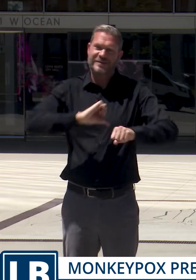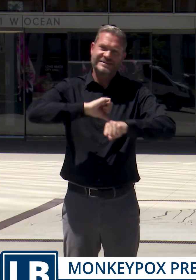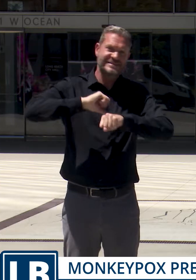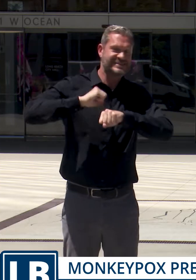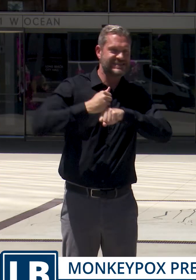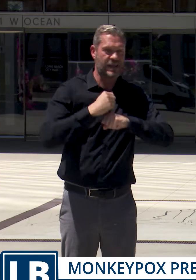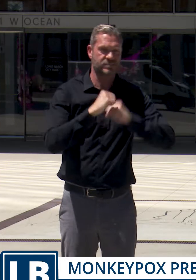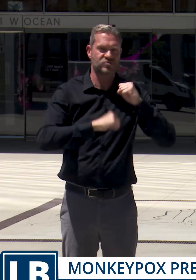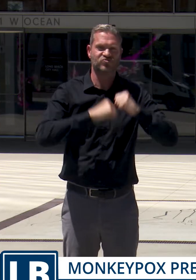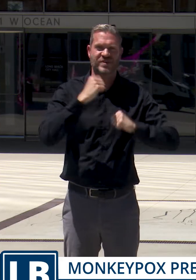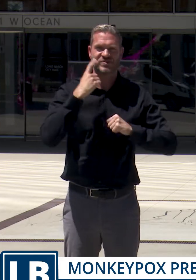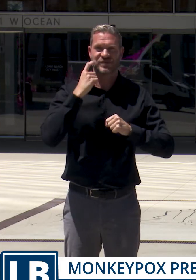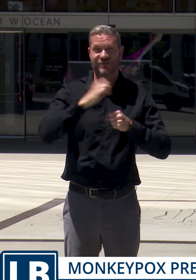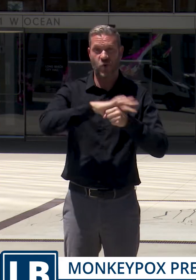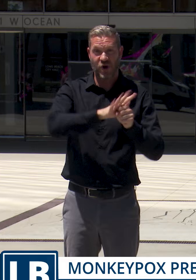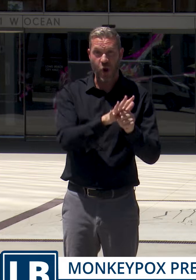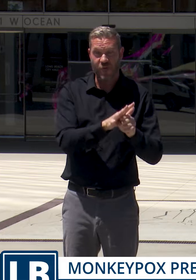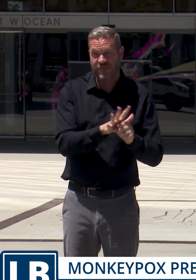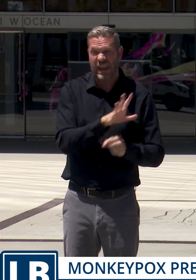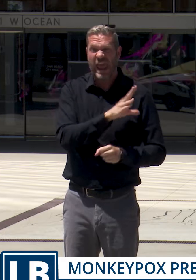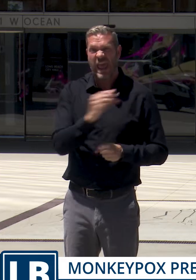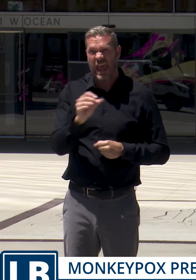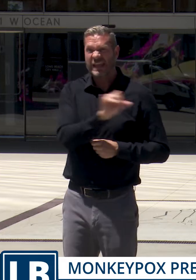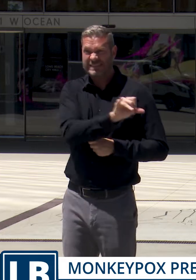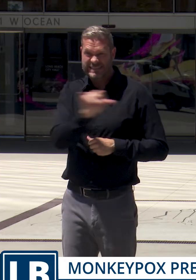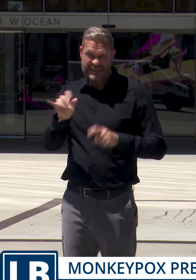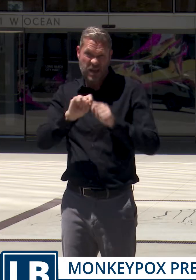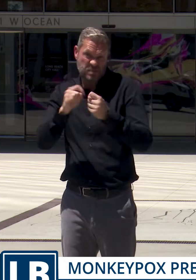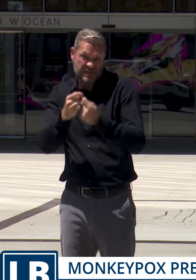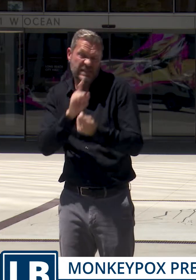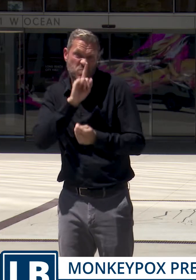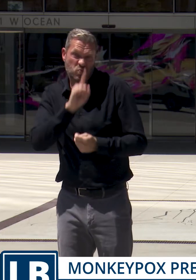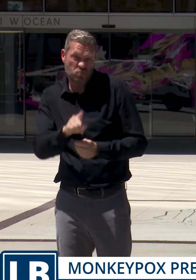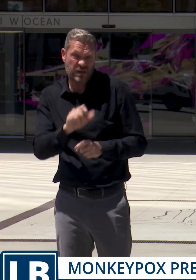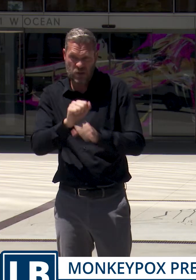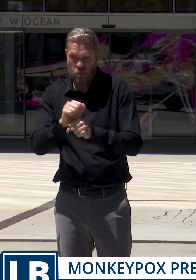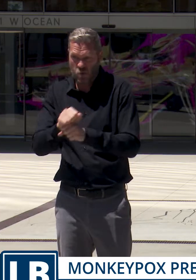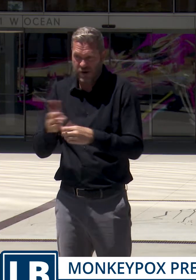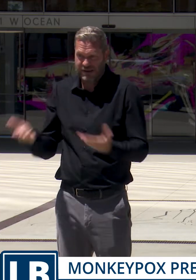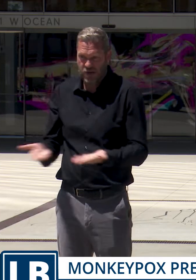in fact it's the same team so they've got it down we're very proactive in our efforts